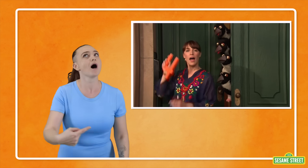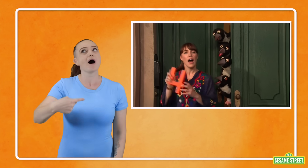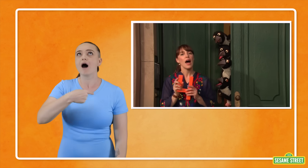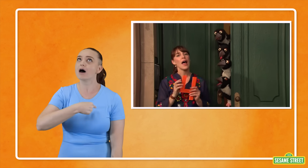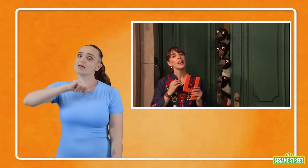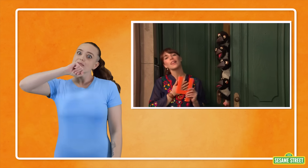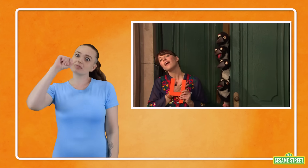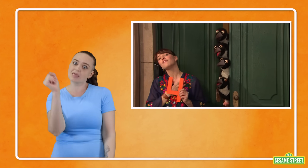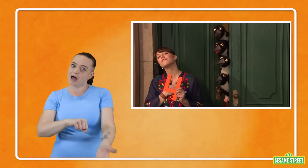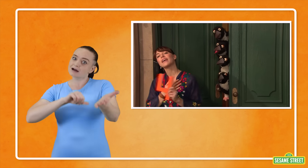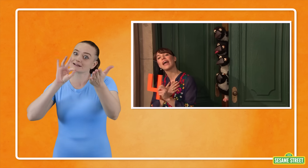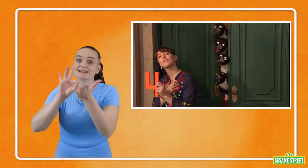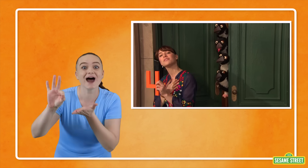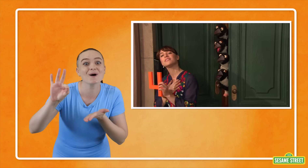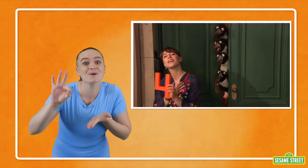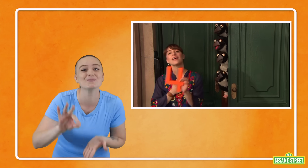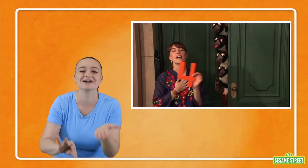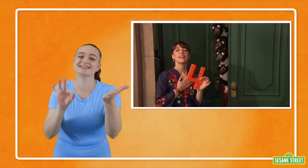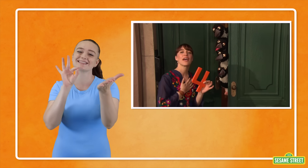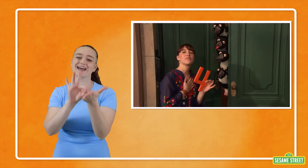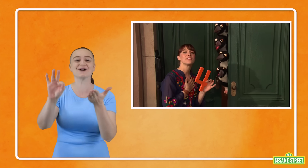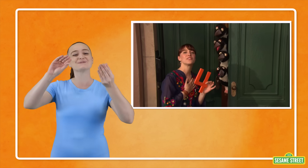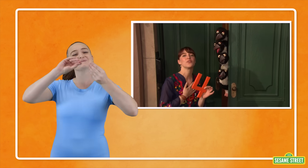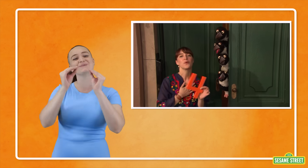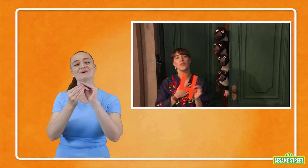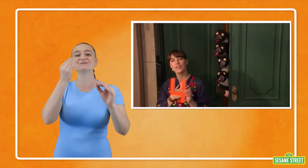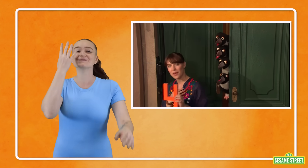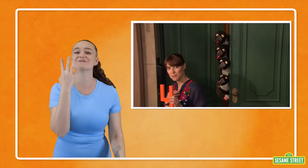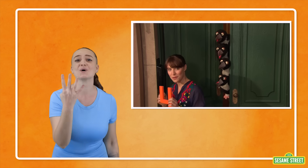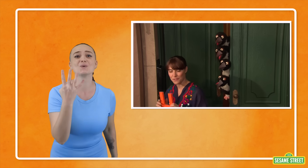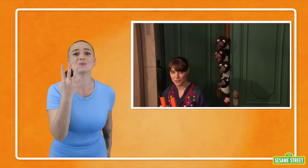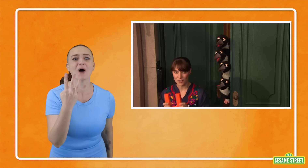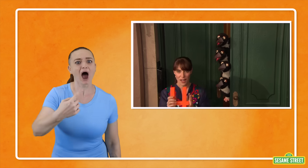I love counting, counting to the number four